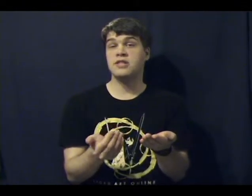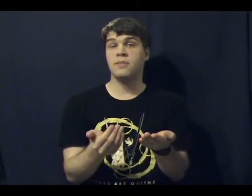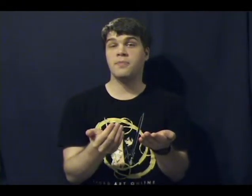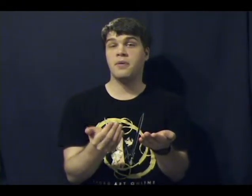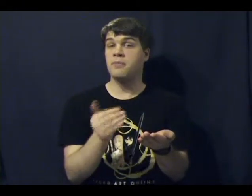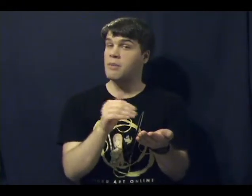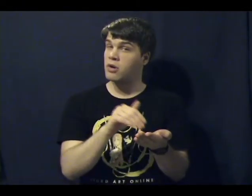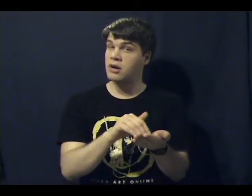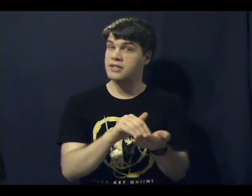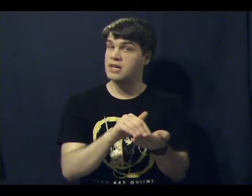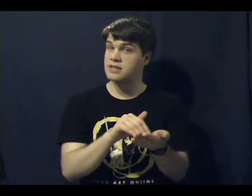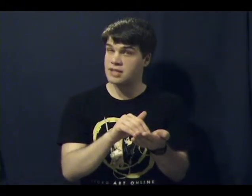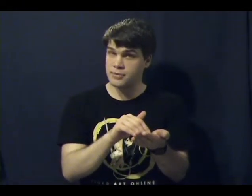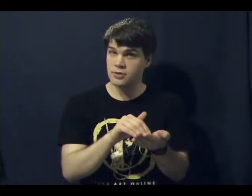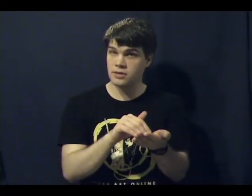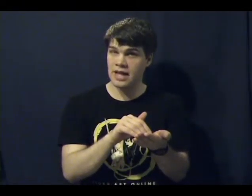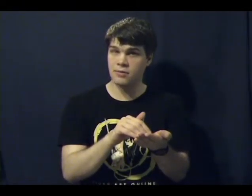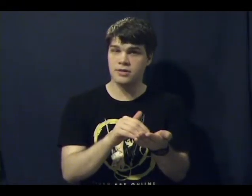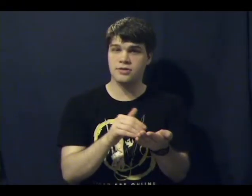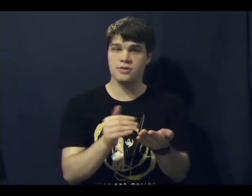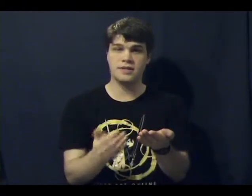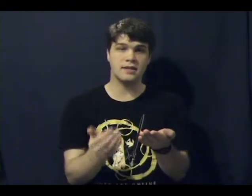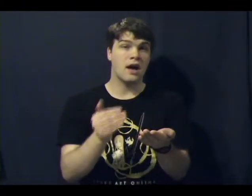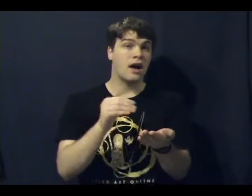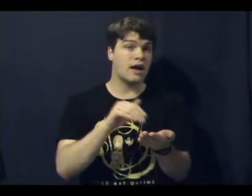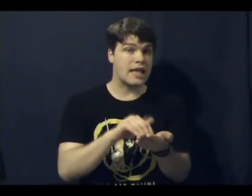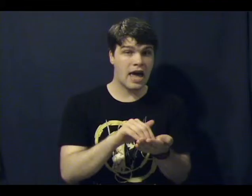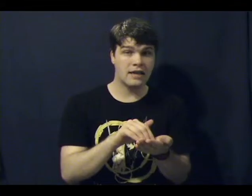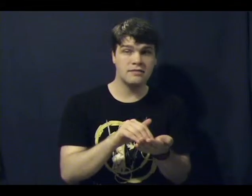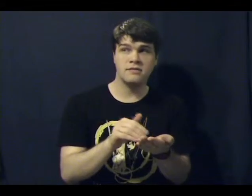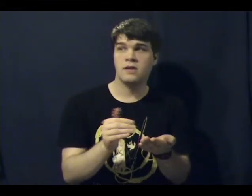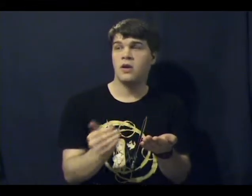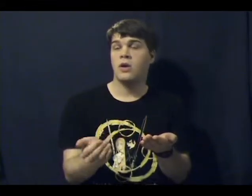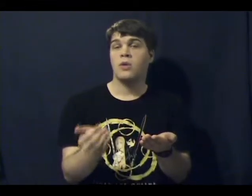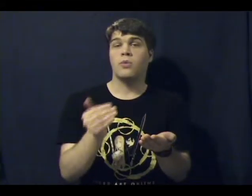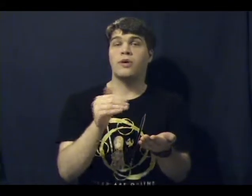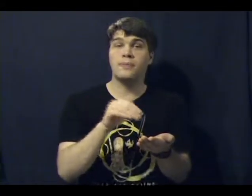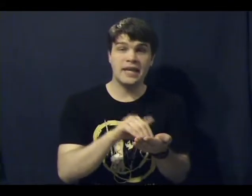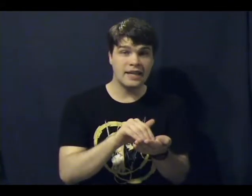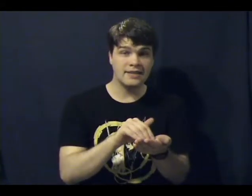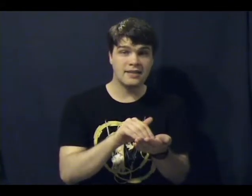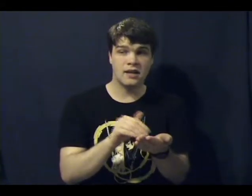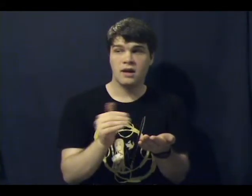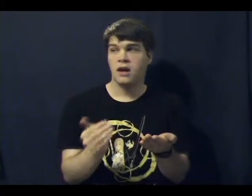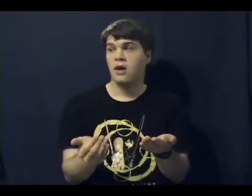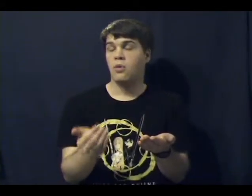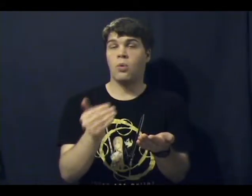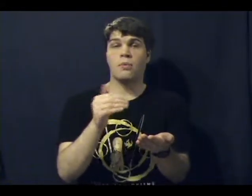is - but remember it's a conceptual language - so this is again, repeat, one